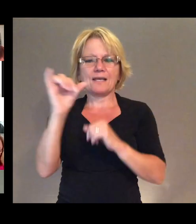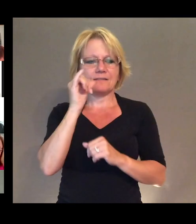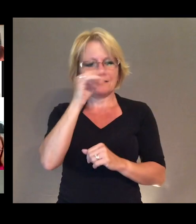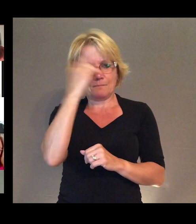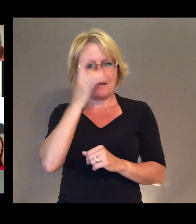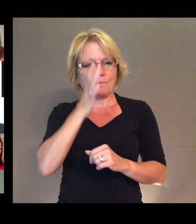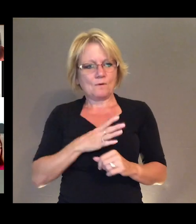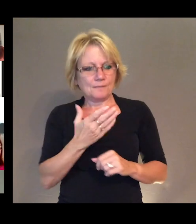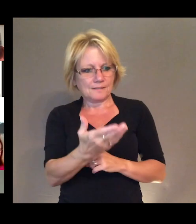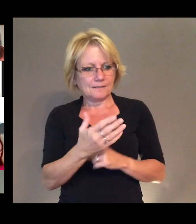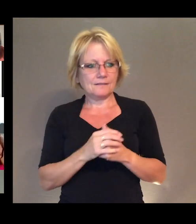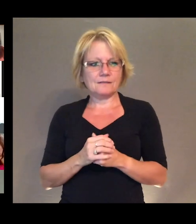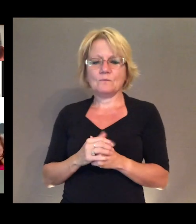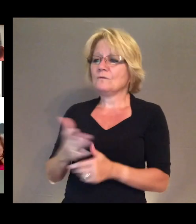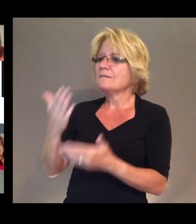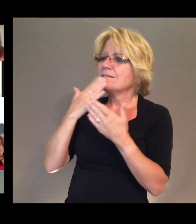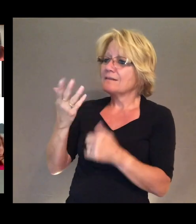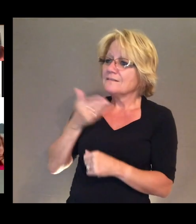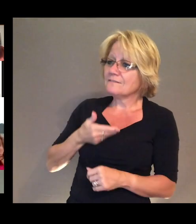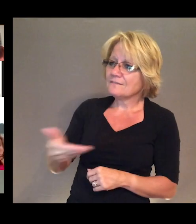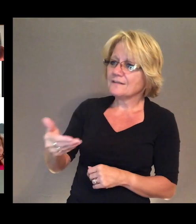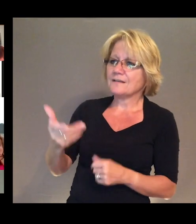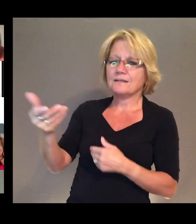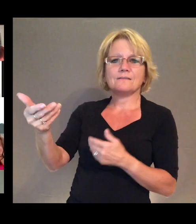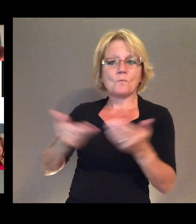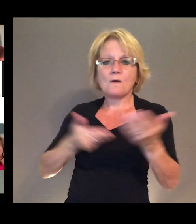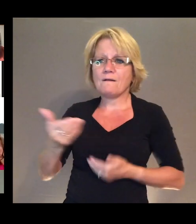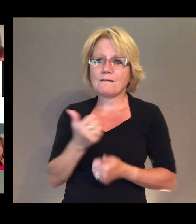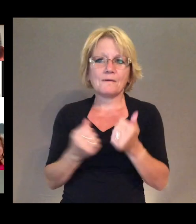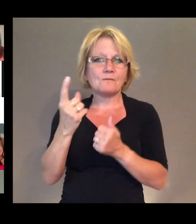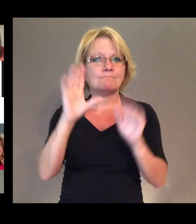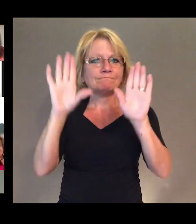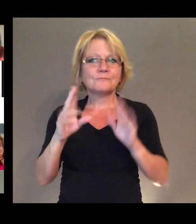First of all, Rob, thank you for having me and welcome to everyone. Its great to see so many people here today.